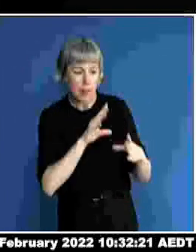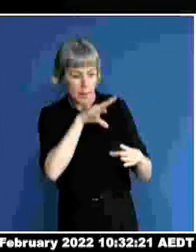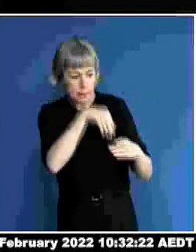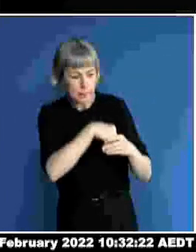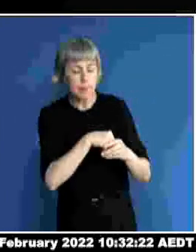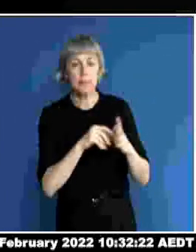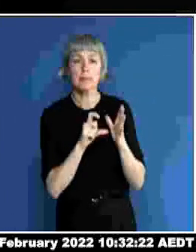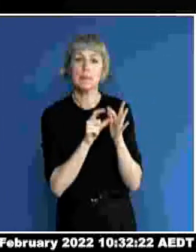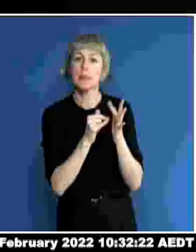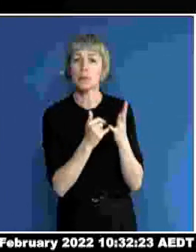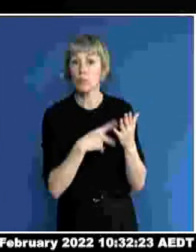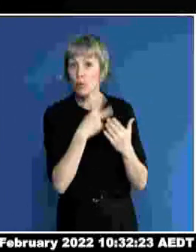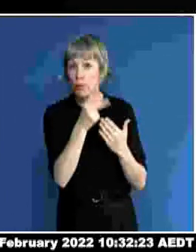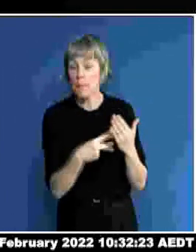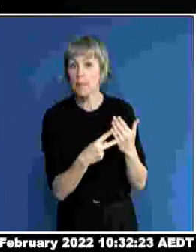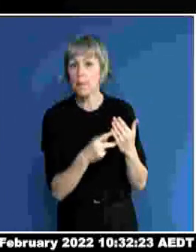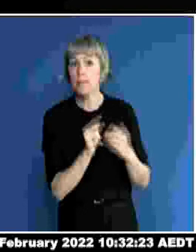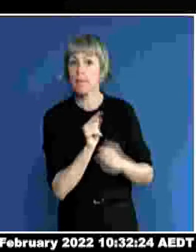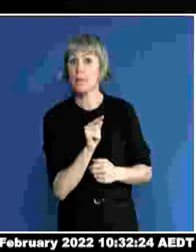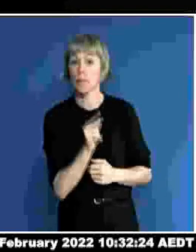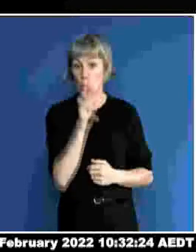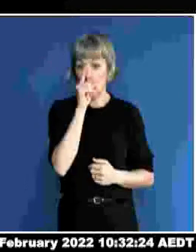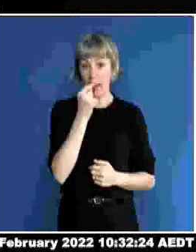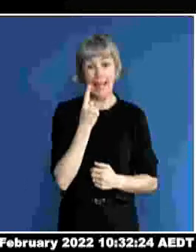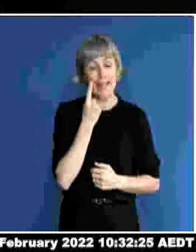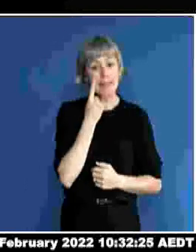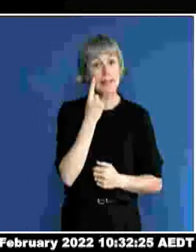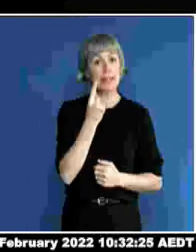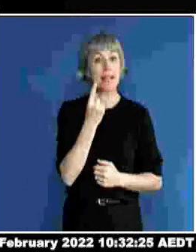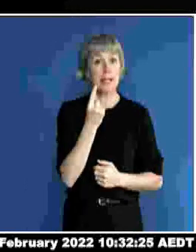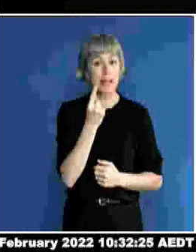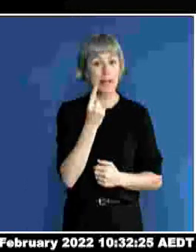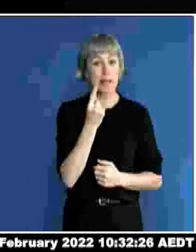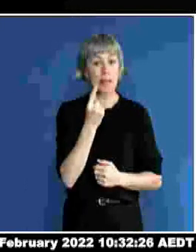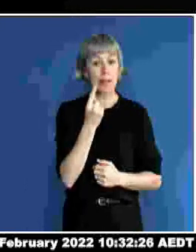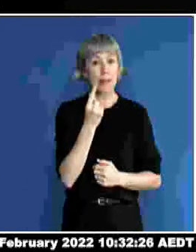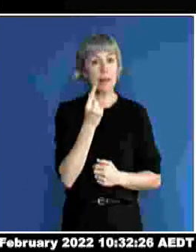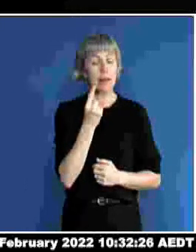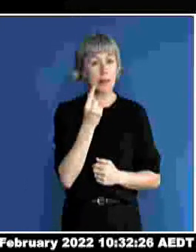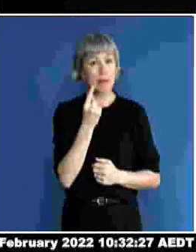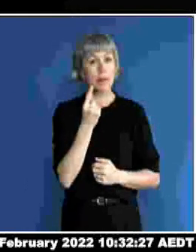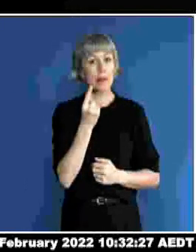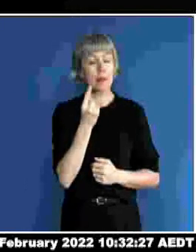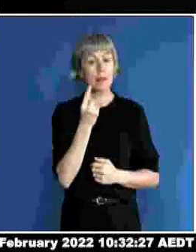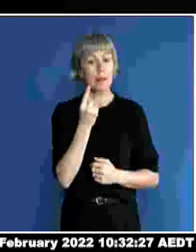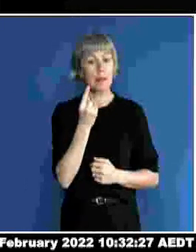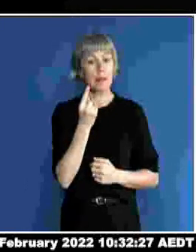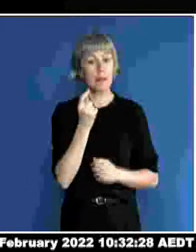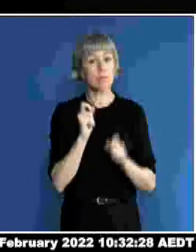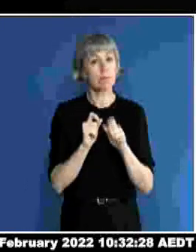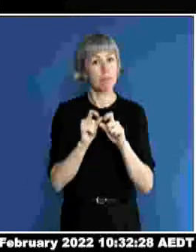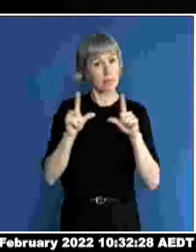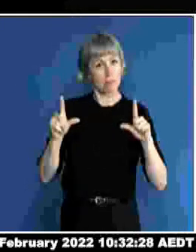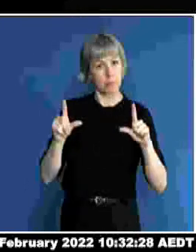see, maybe across the page to the shaded box "primary disability" in green, that the